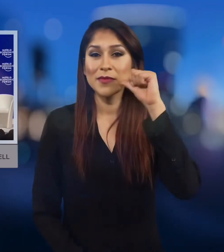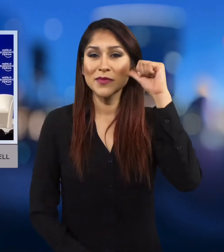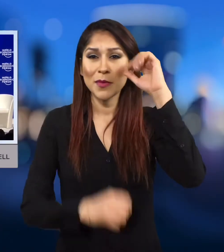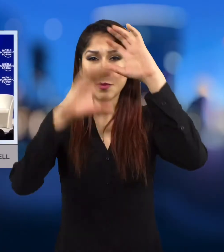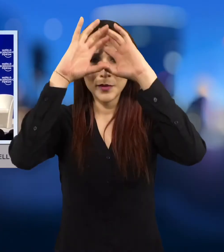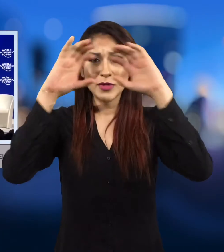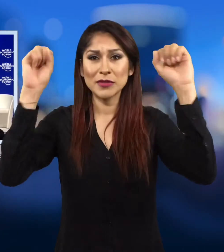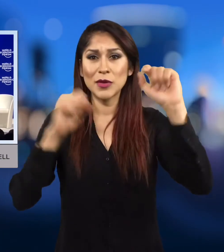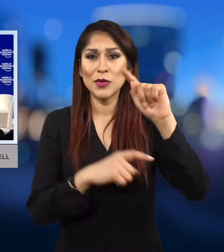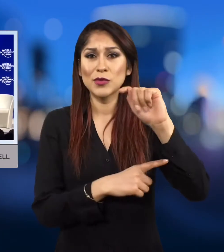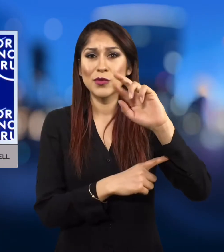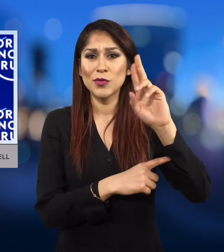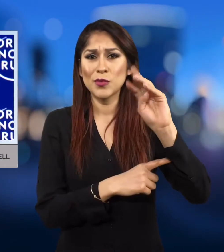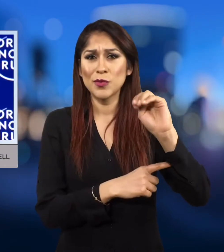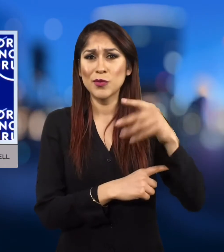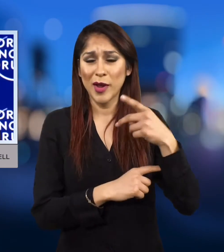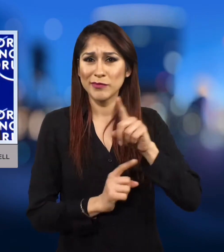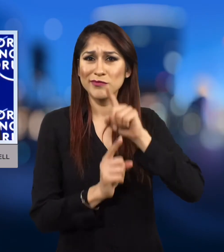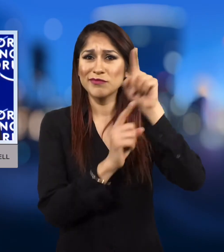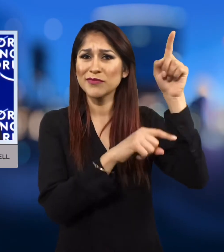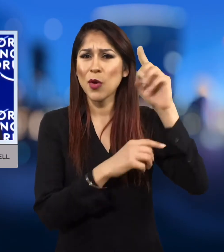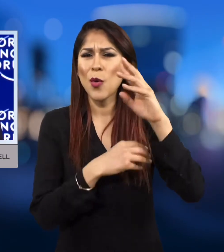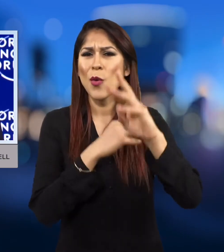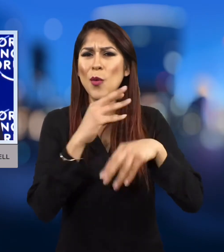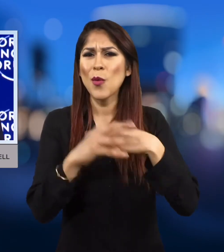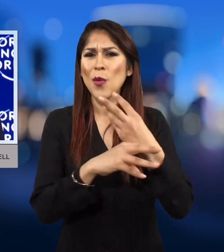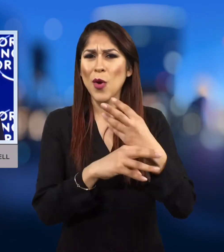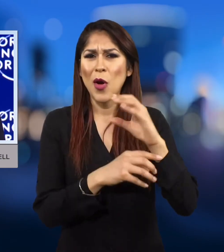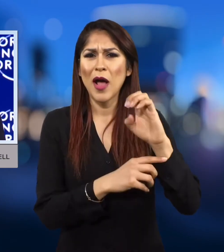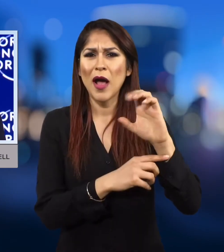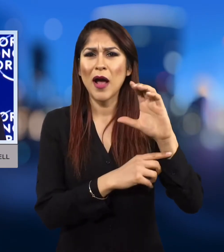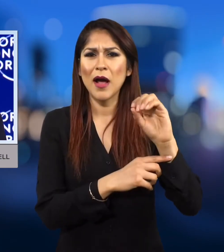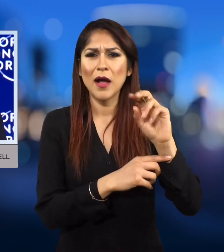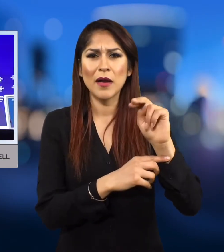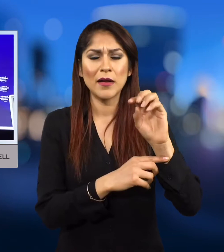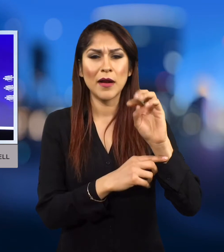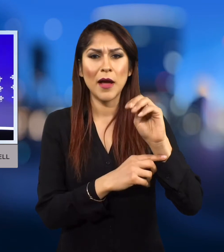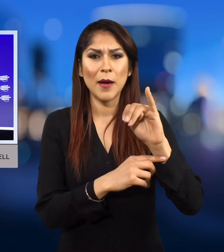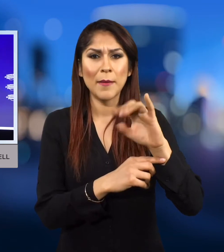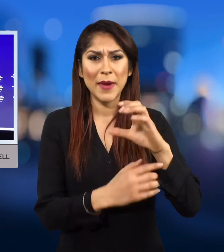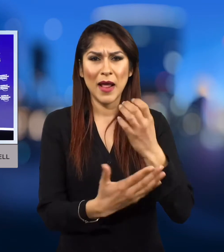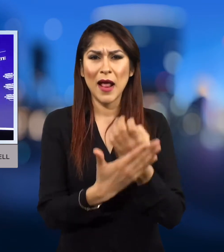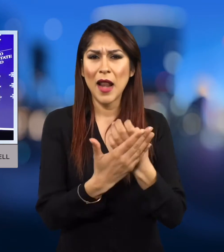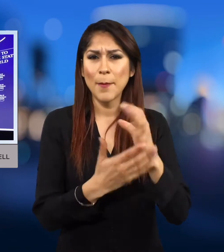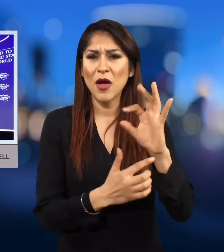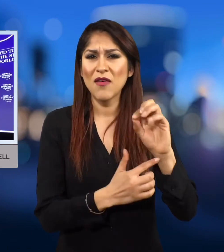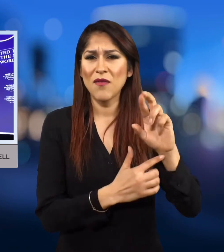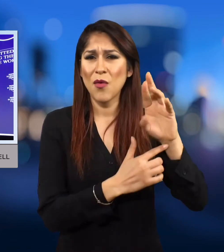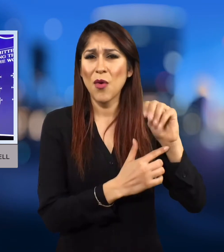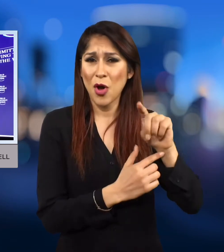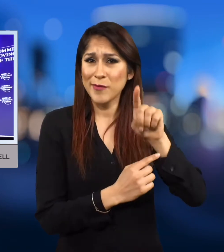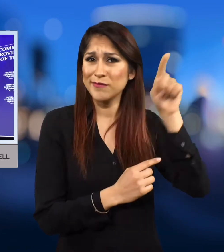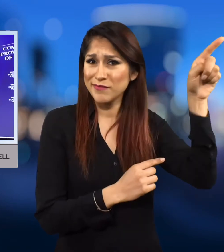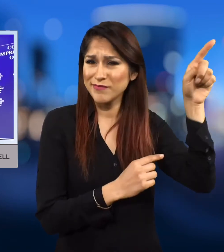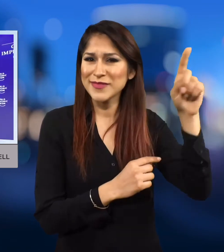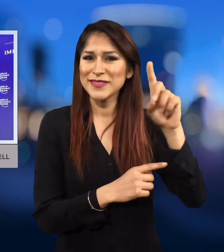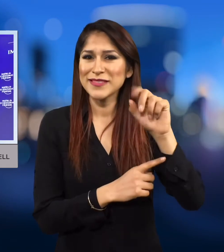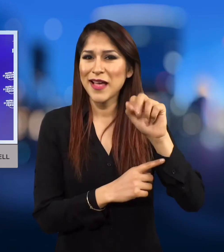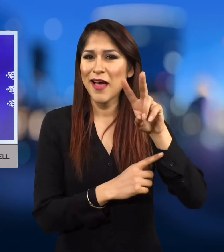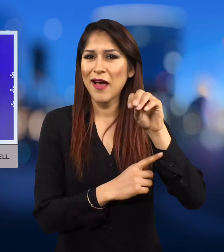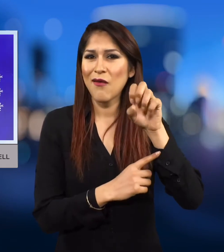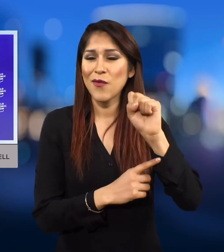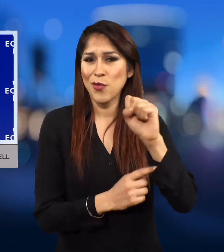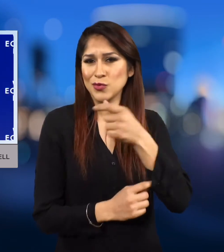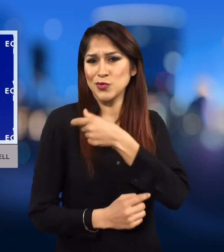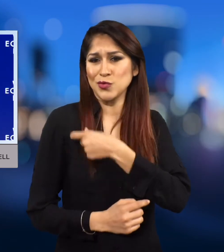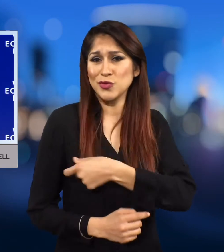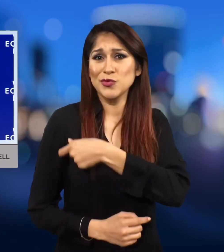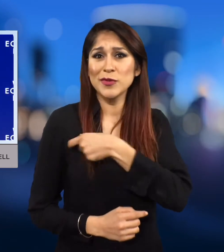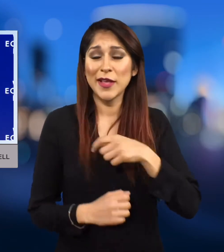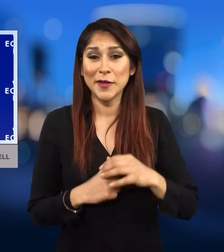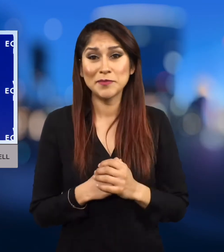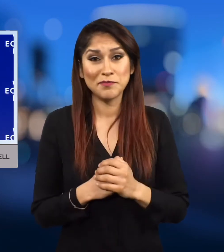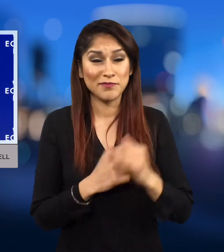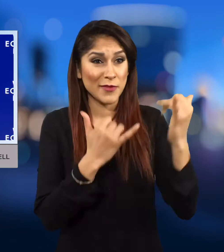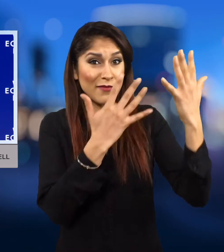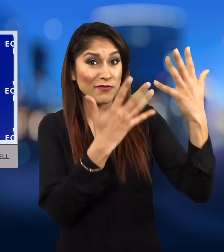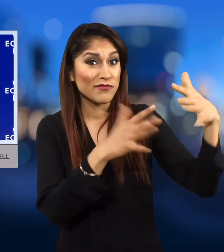President Trump wrapped up his trip to the world economic forum in Davos yesterday and